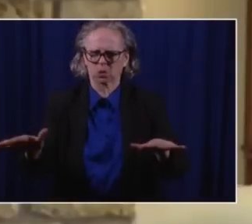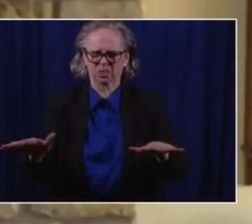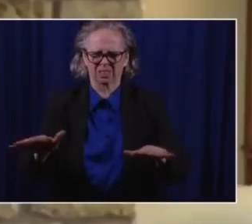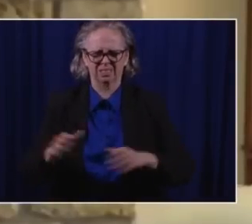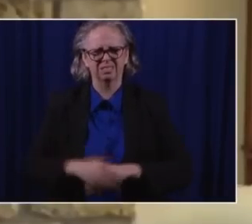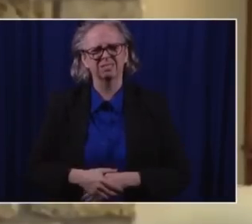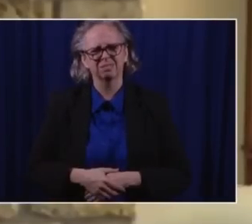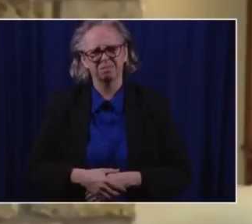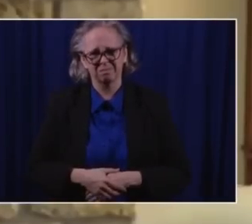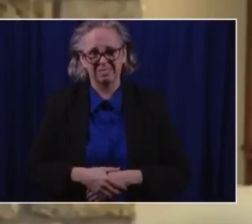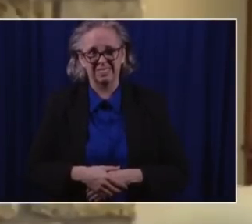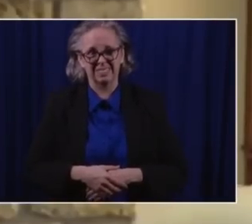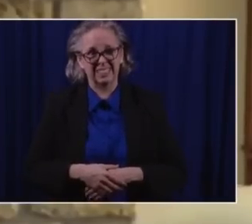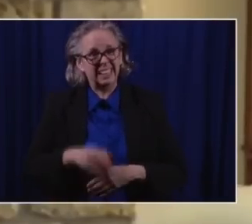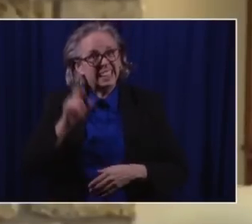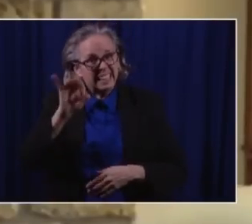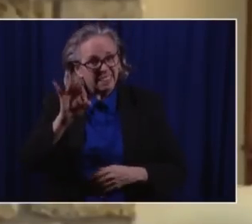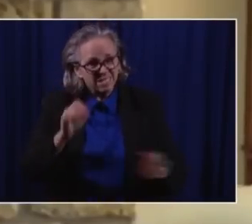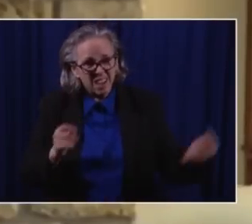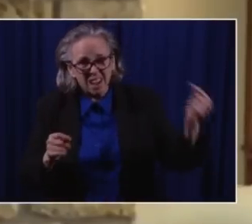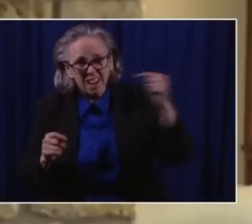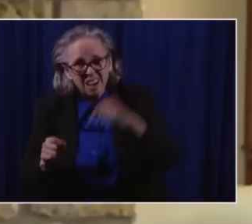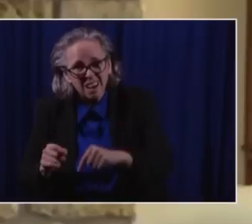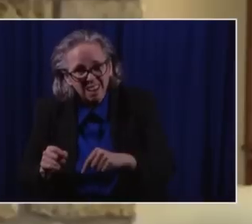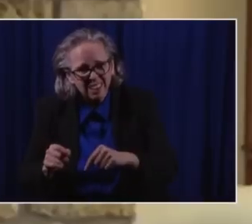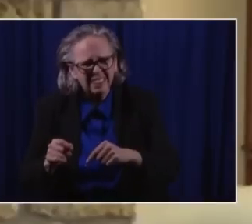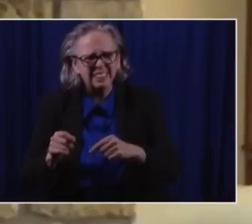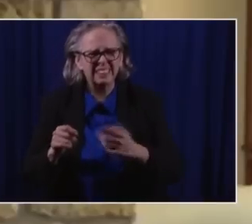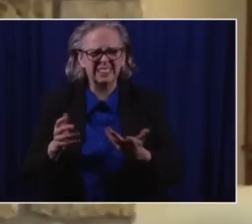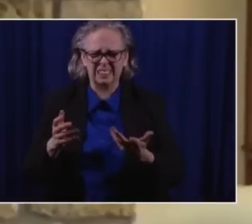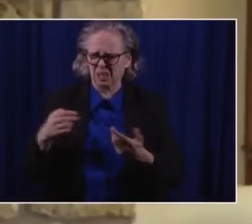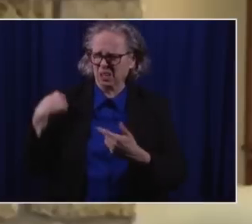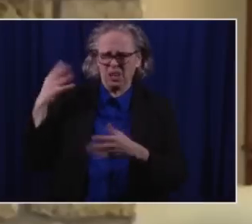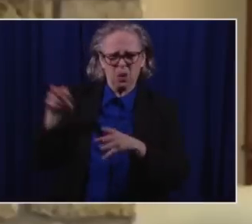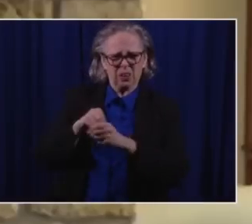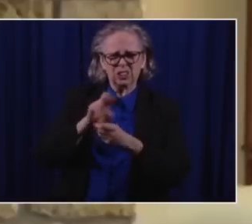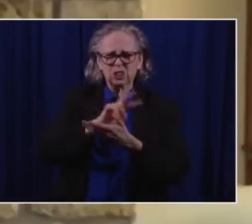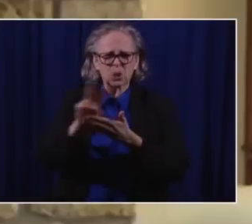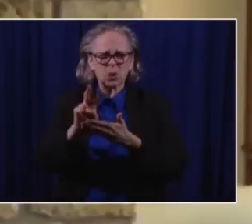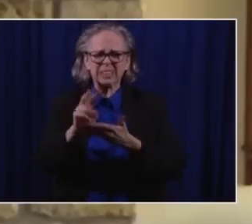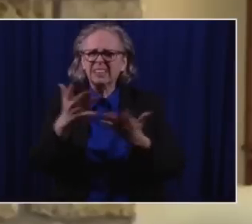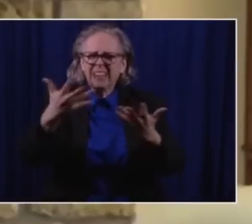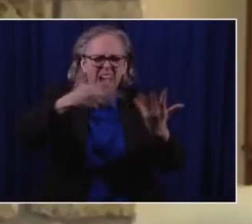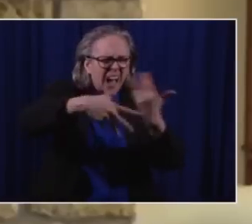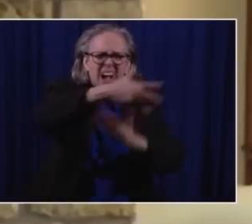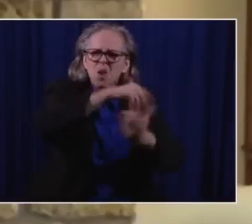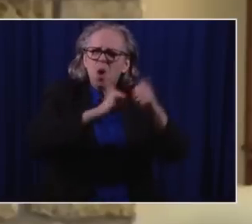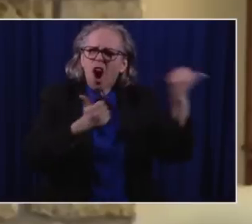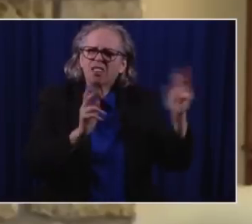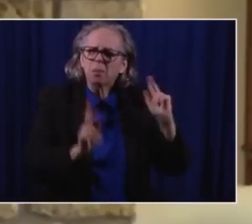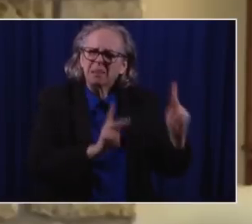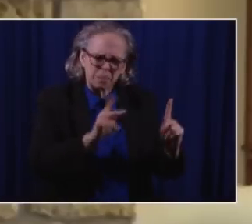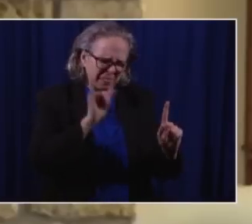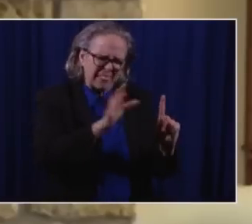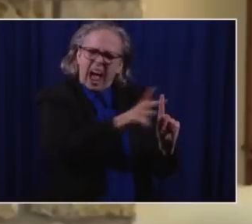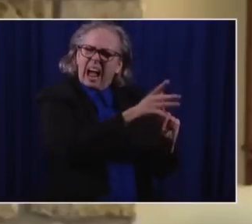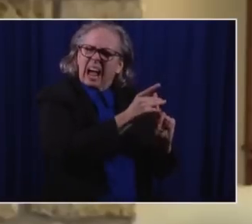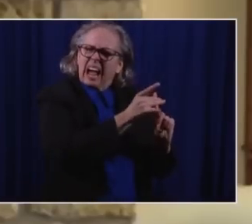Who they have come in contact with the week before cell and that is what again makes it well Joan and Sally are coming not only are they coming over,